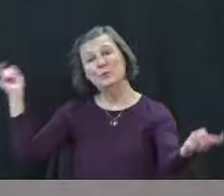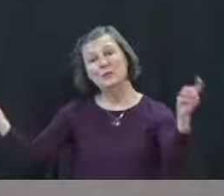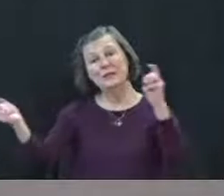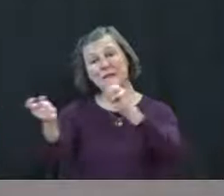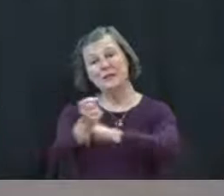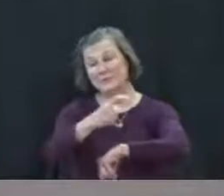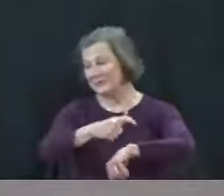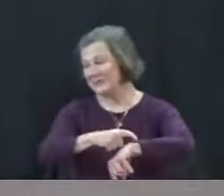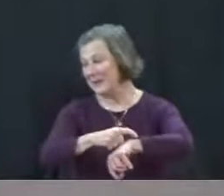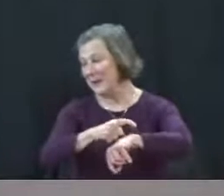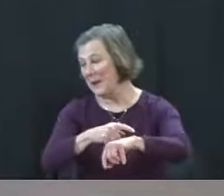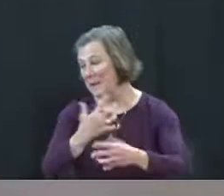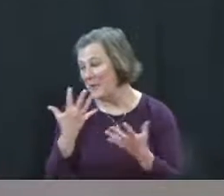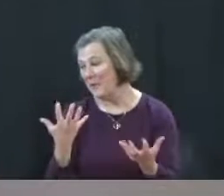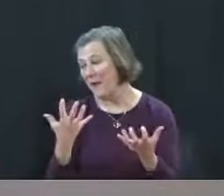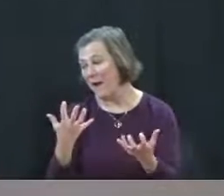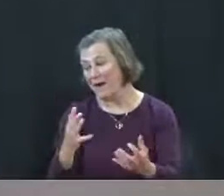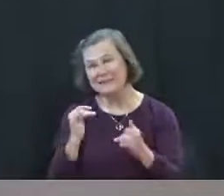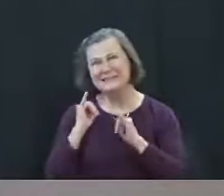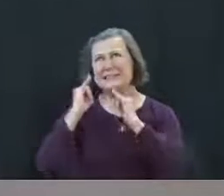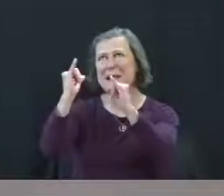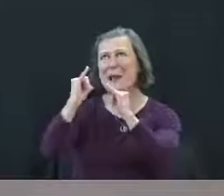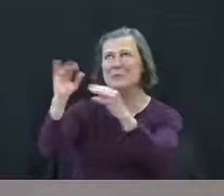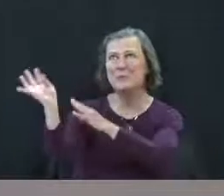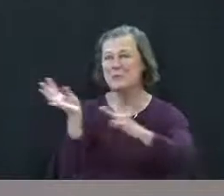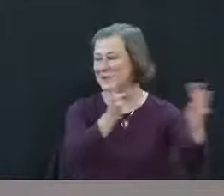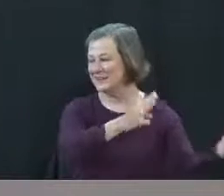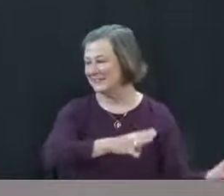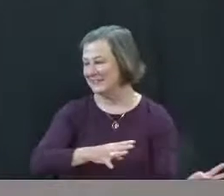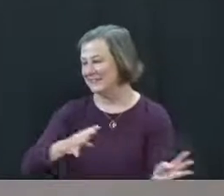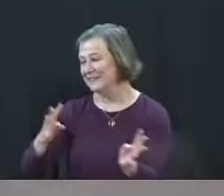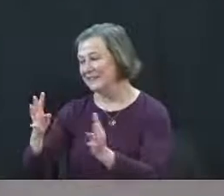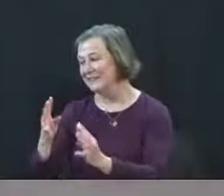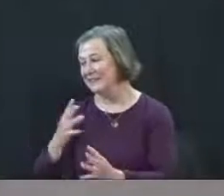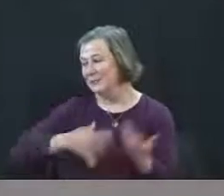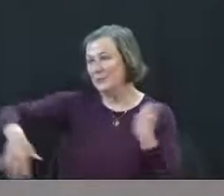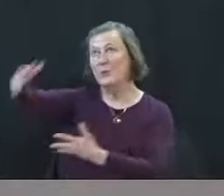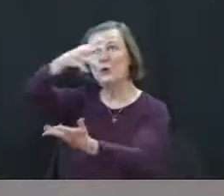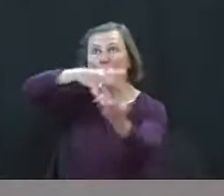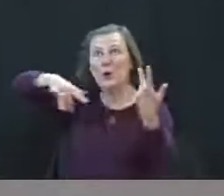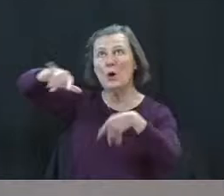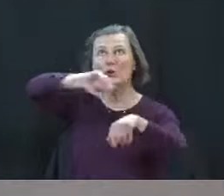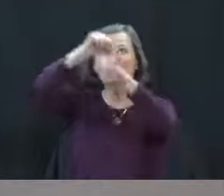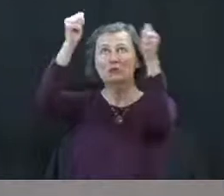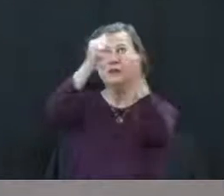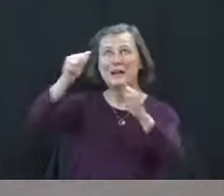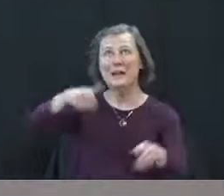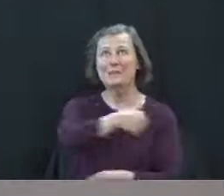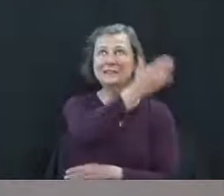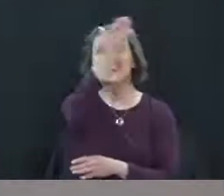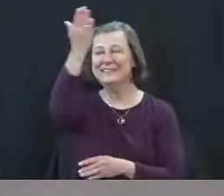I'd like to be that wind, I'd swirl and shape the sky.